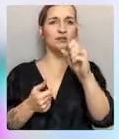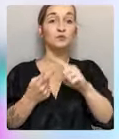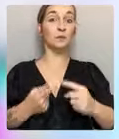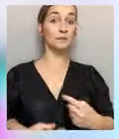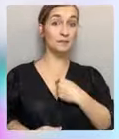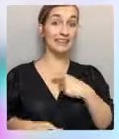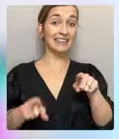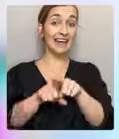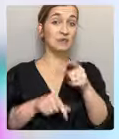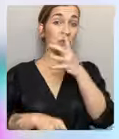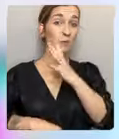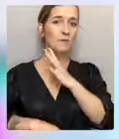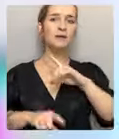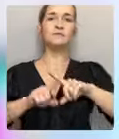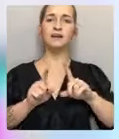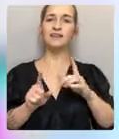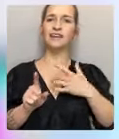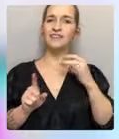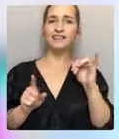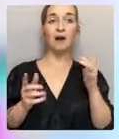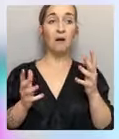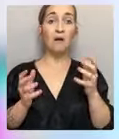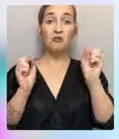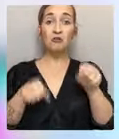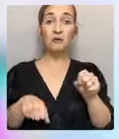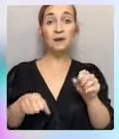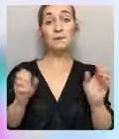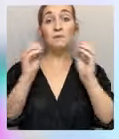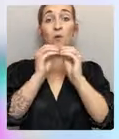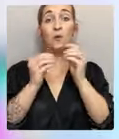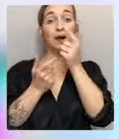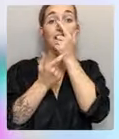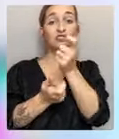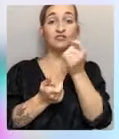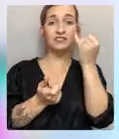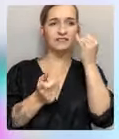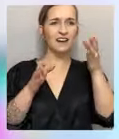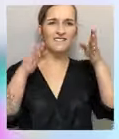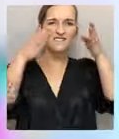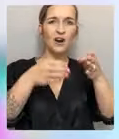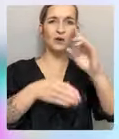but I thought that would be more interesting if we could continue to really focus